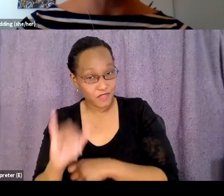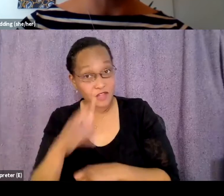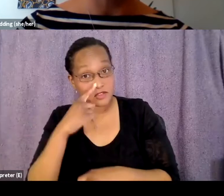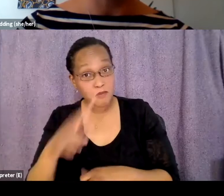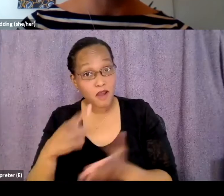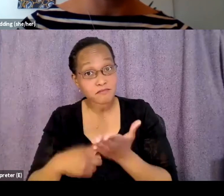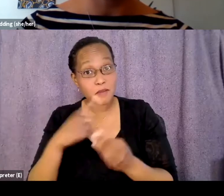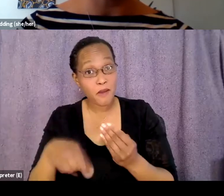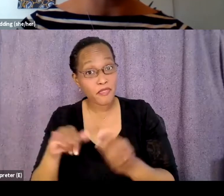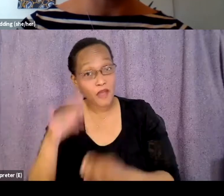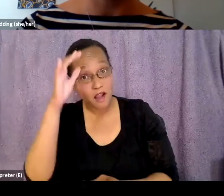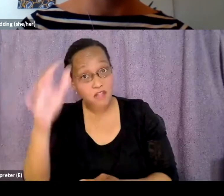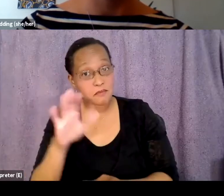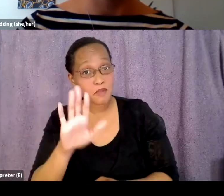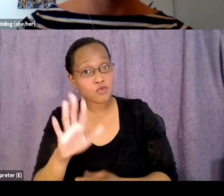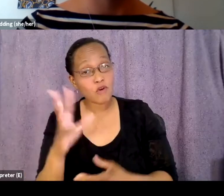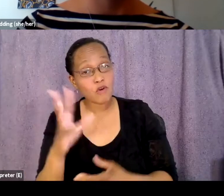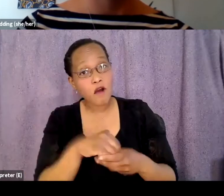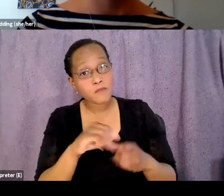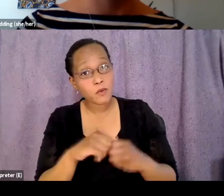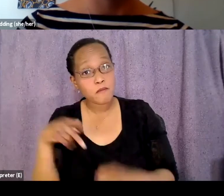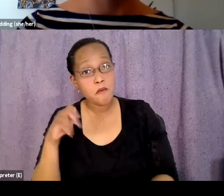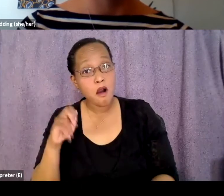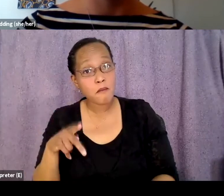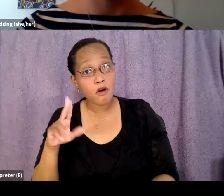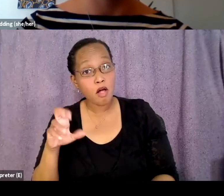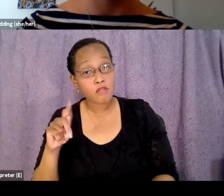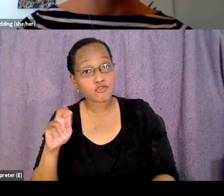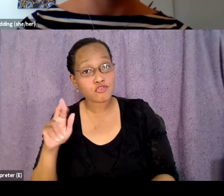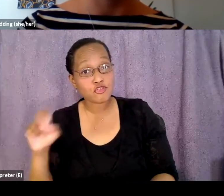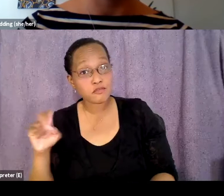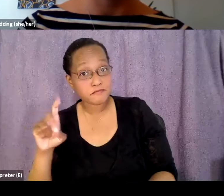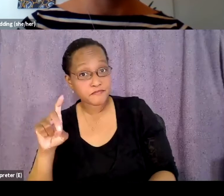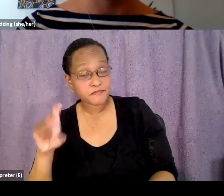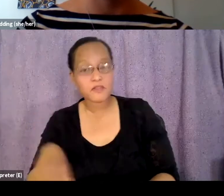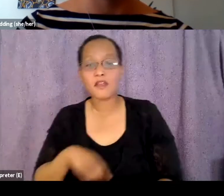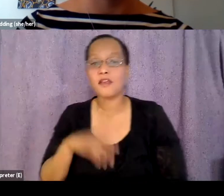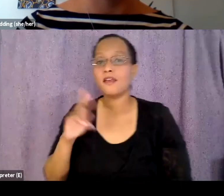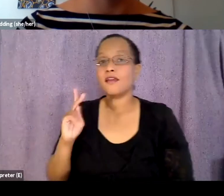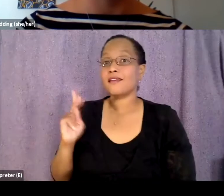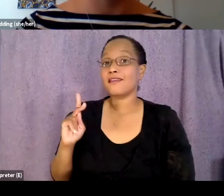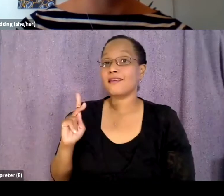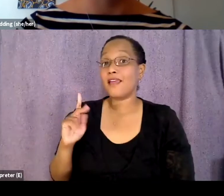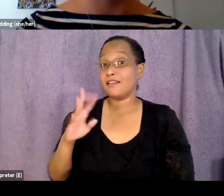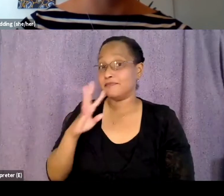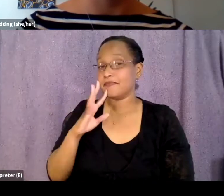Keah Brown: Yeah of course. Keah Brown: So I love pop culture, if there is one thing to know about me is that I'm